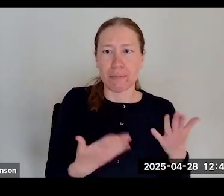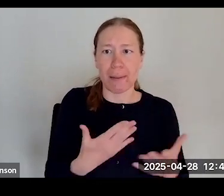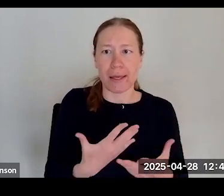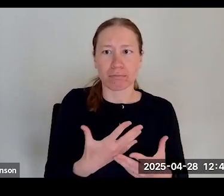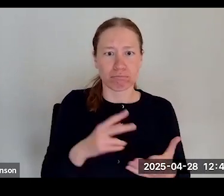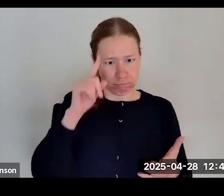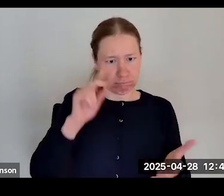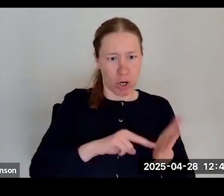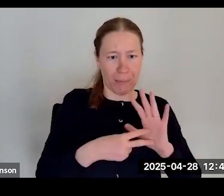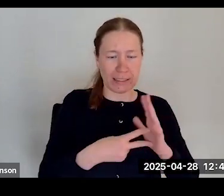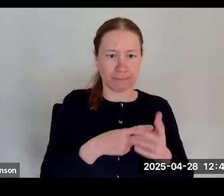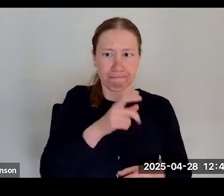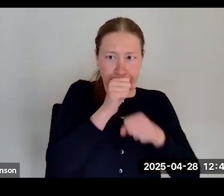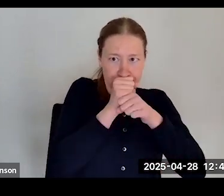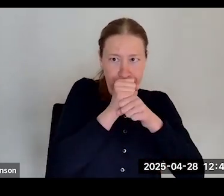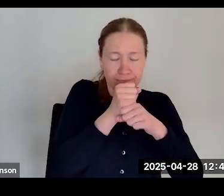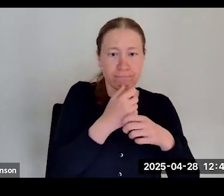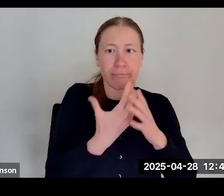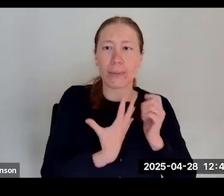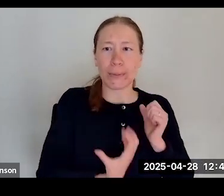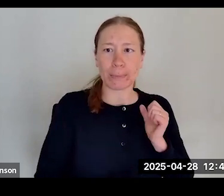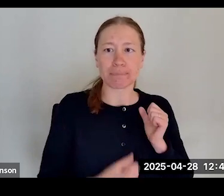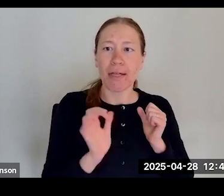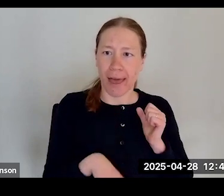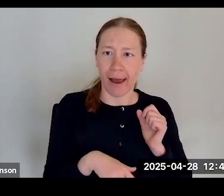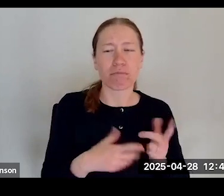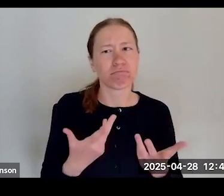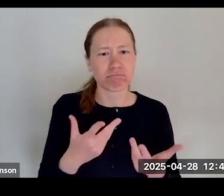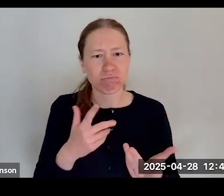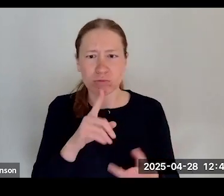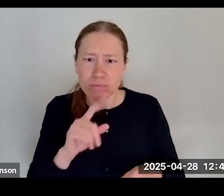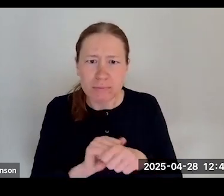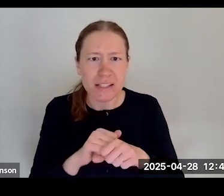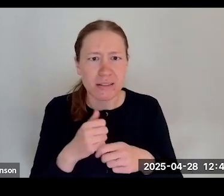So there is a difference between choosing to not self-disclose a disability versus actively hiding it.